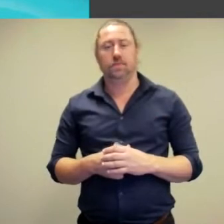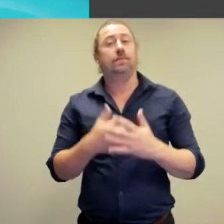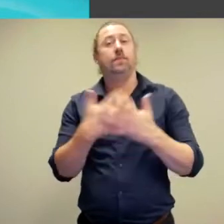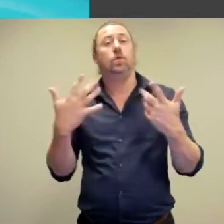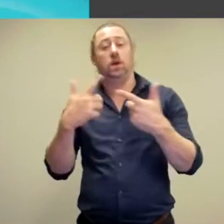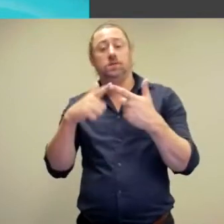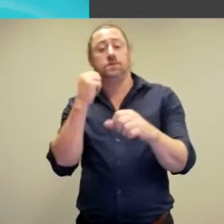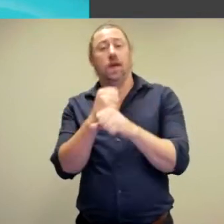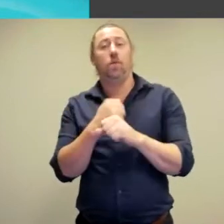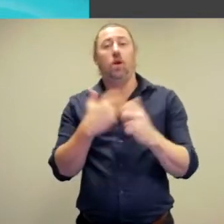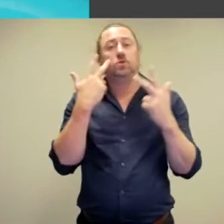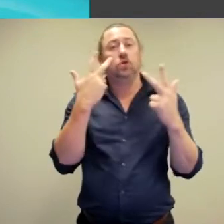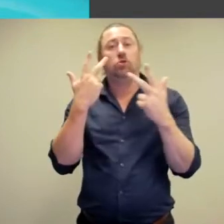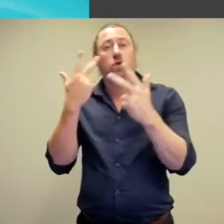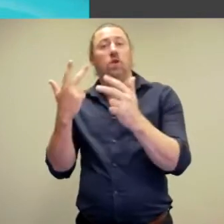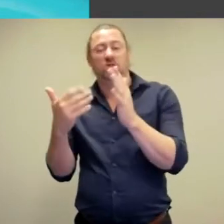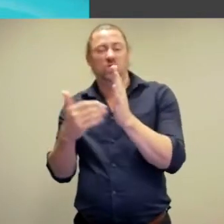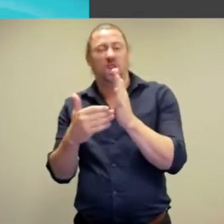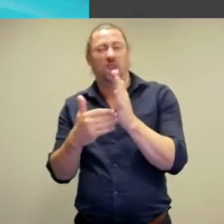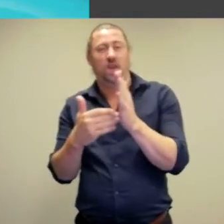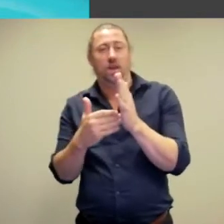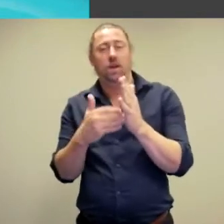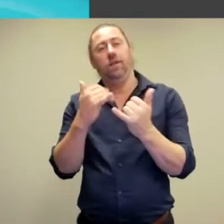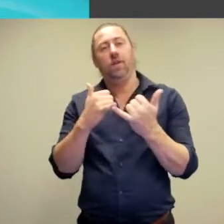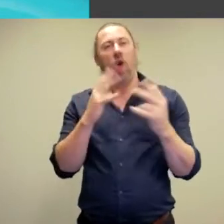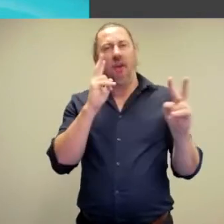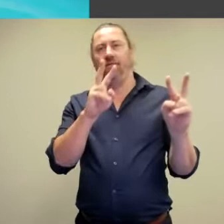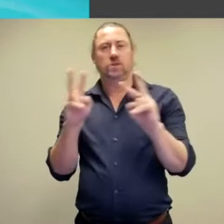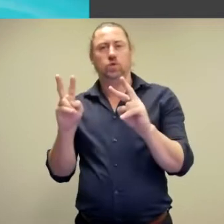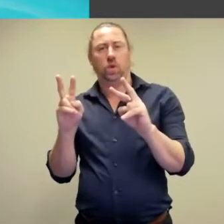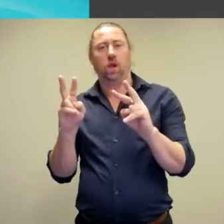that I’ll be showing you today